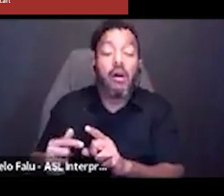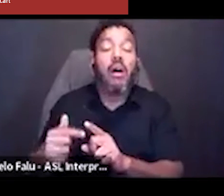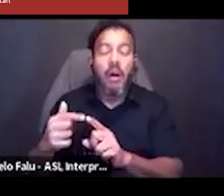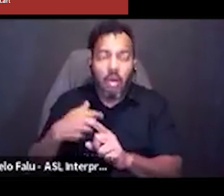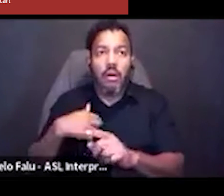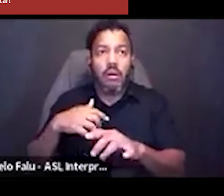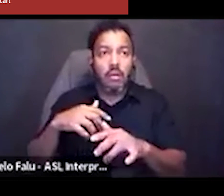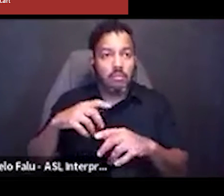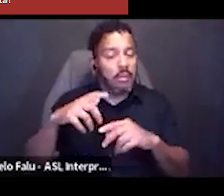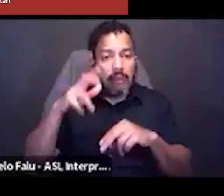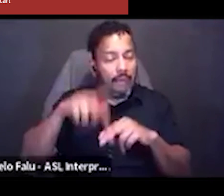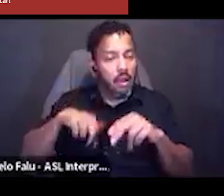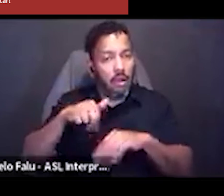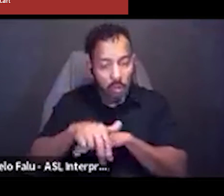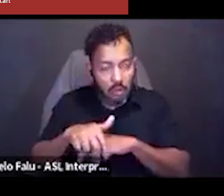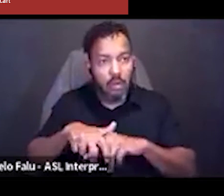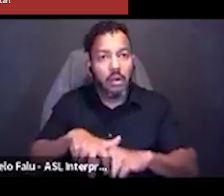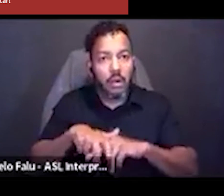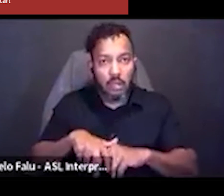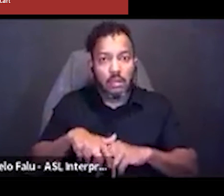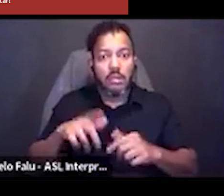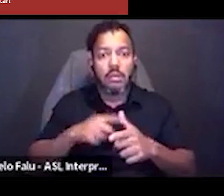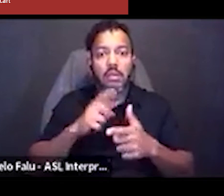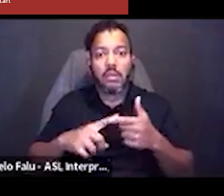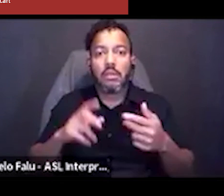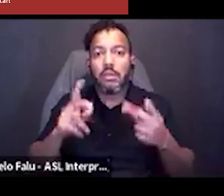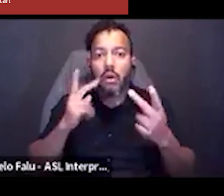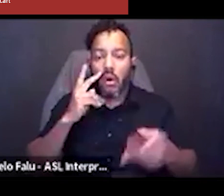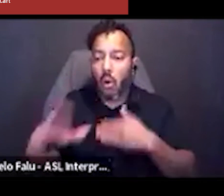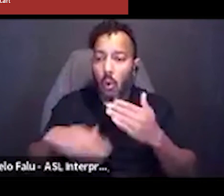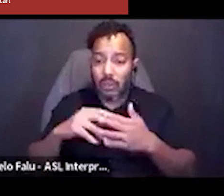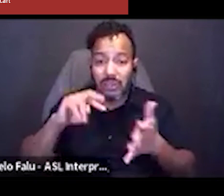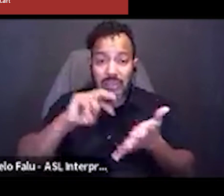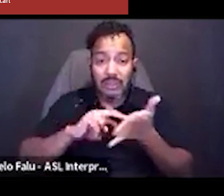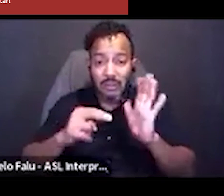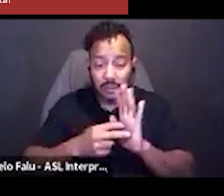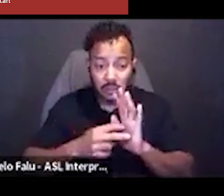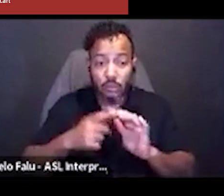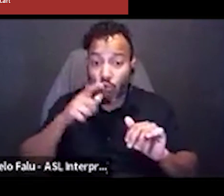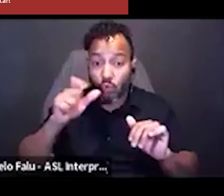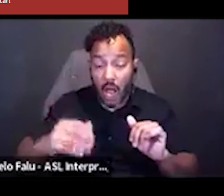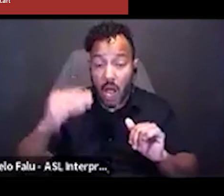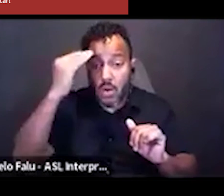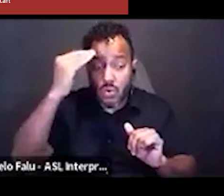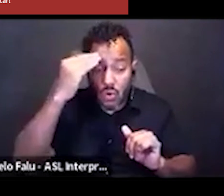have -- I didn't know all of these terms and should I have known or other people know there